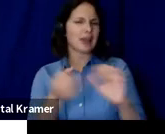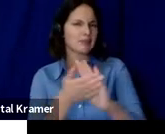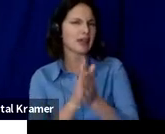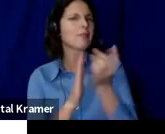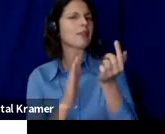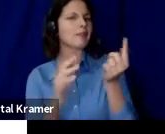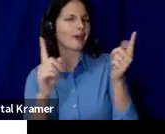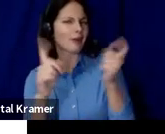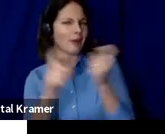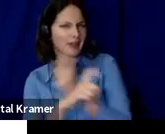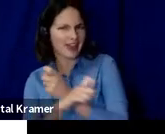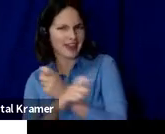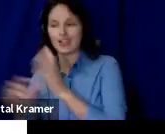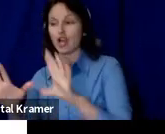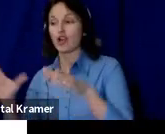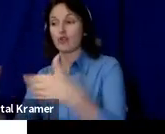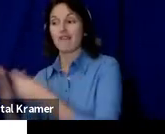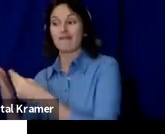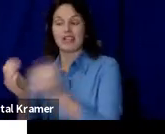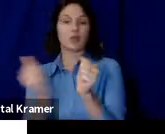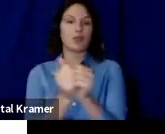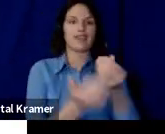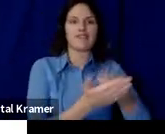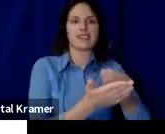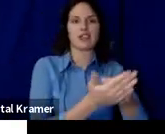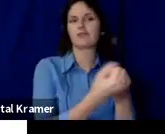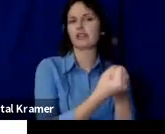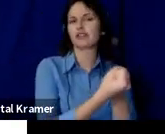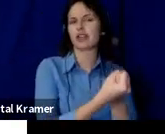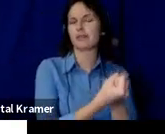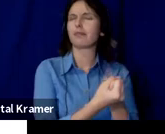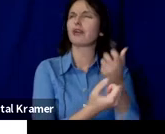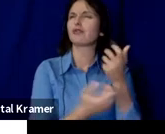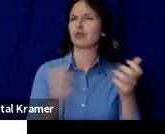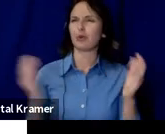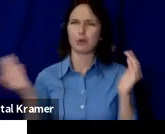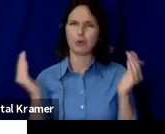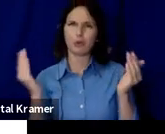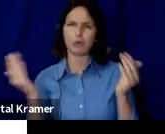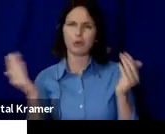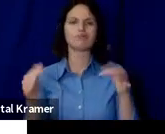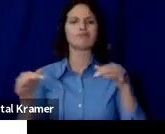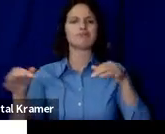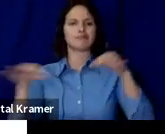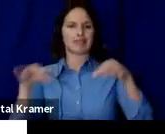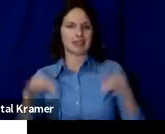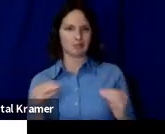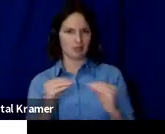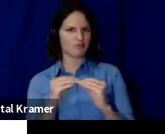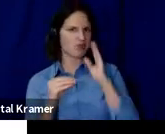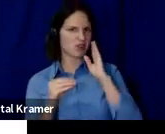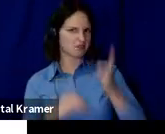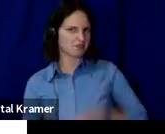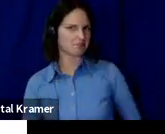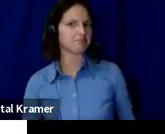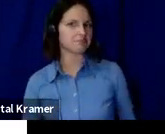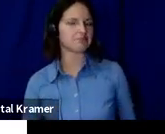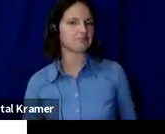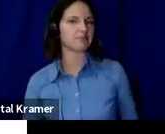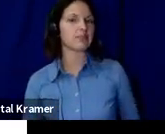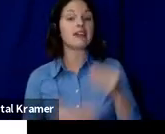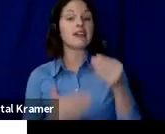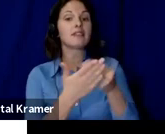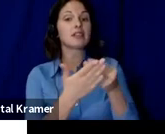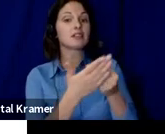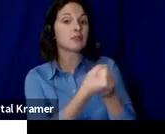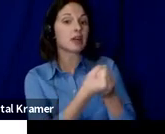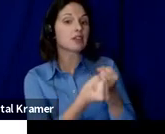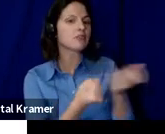and so we're going to explain some more about fiscal sponsorship.